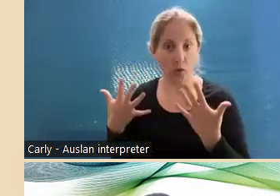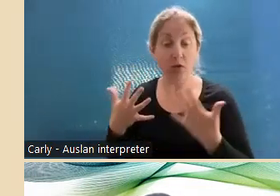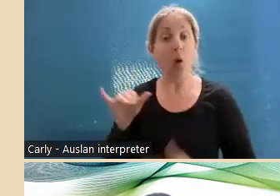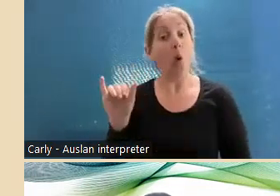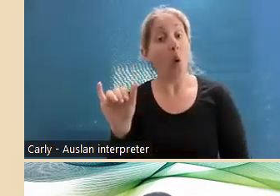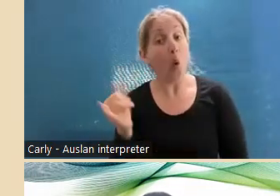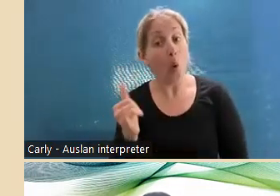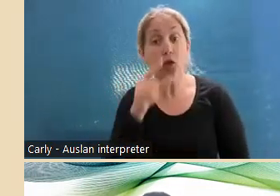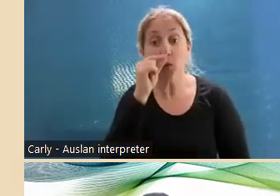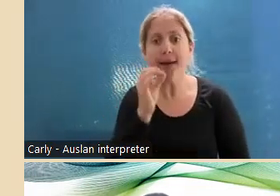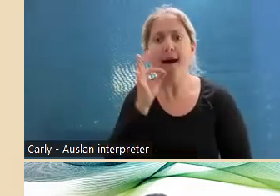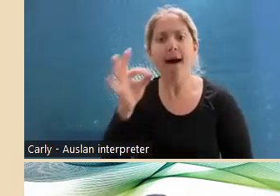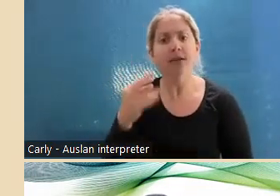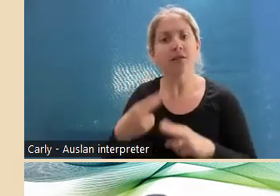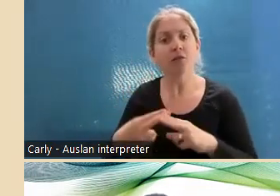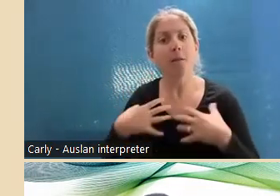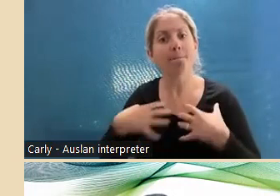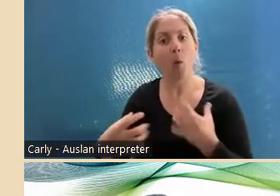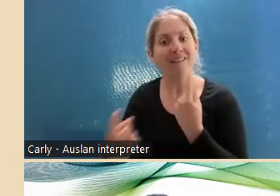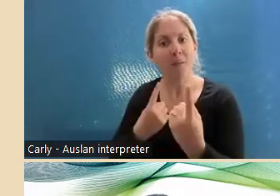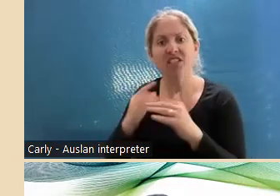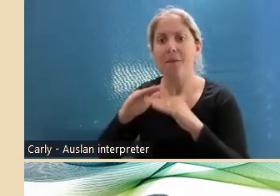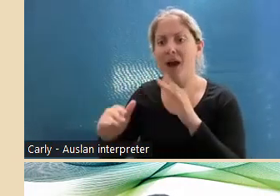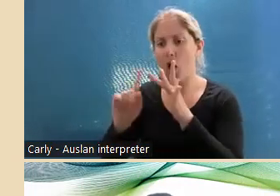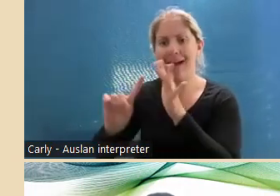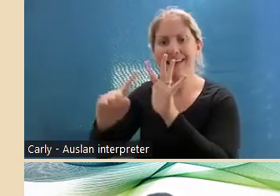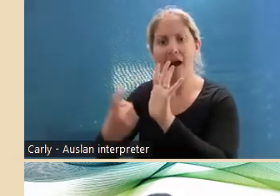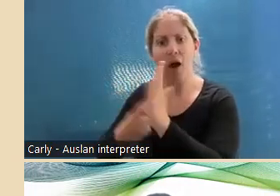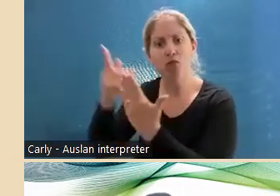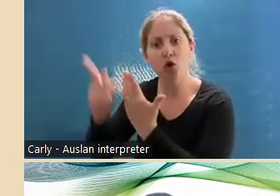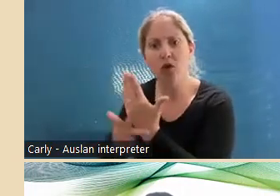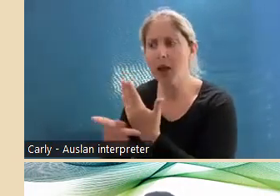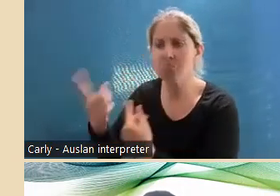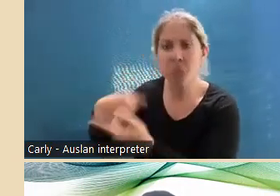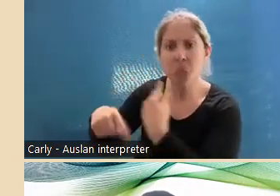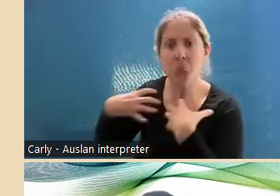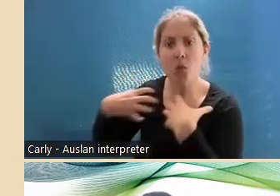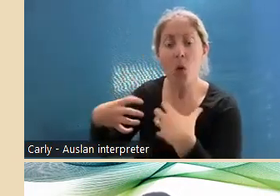about the Independent Expert Review Program from the advice service information line.